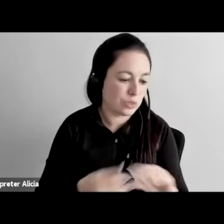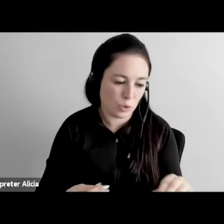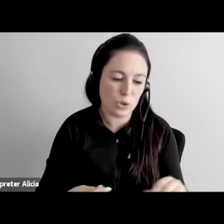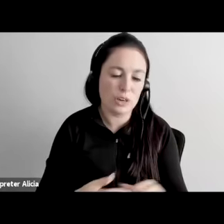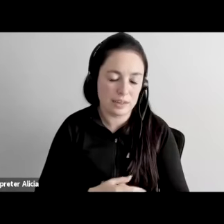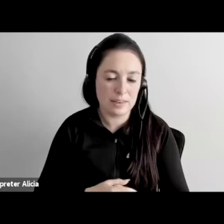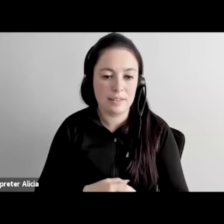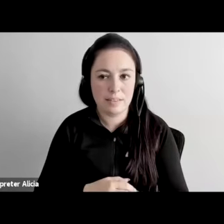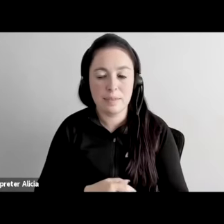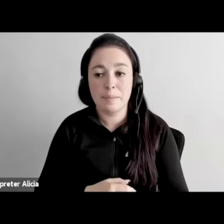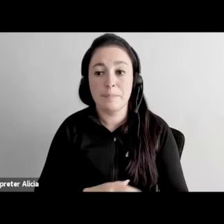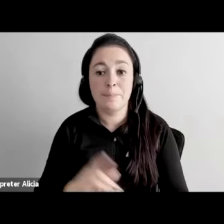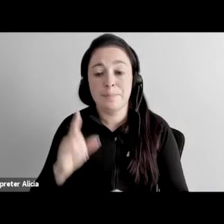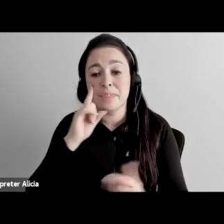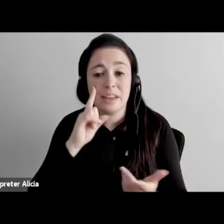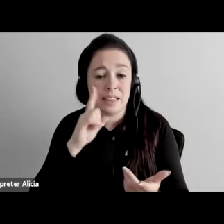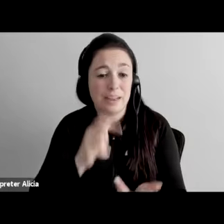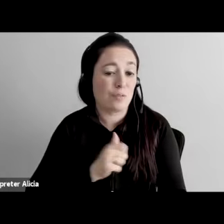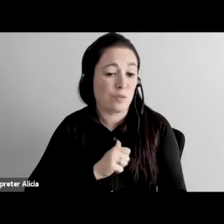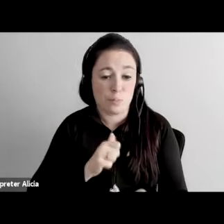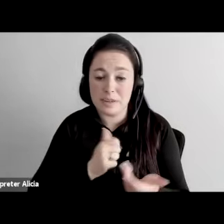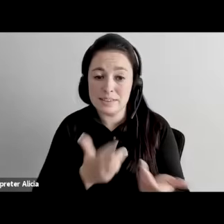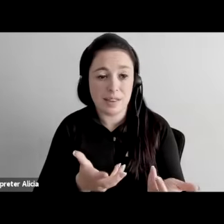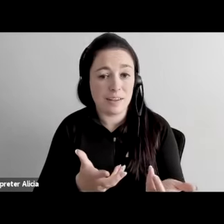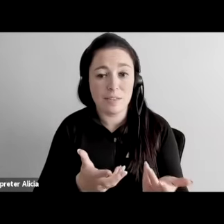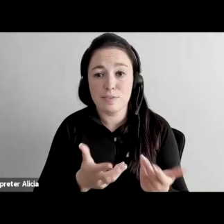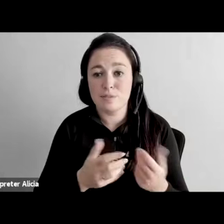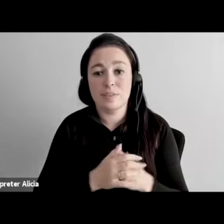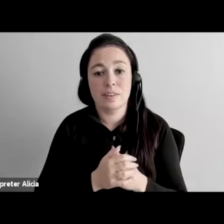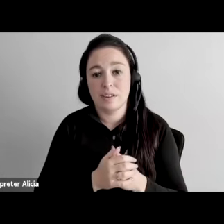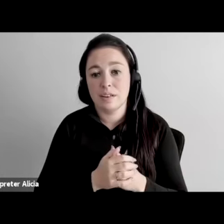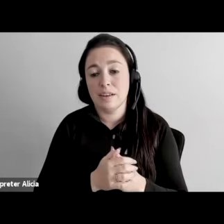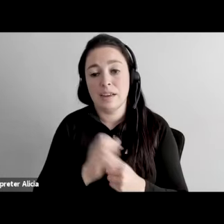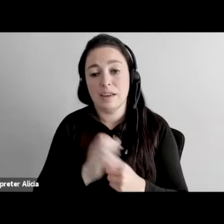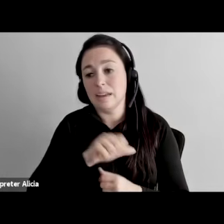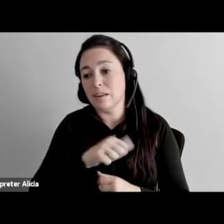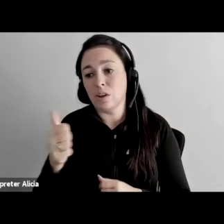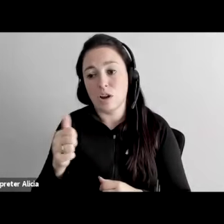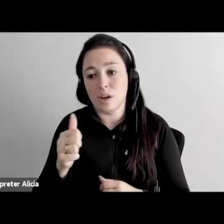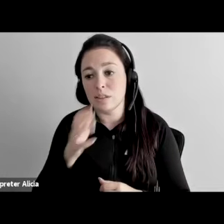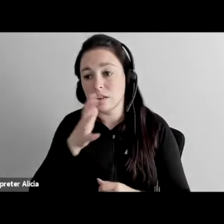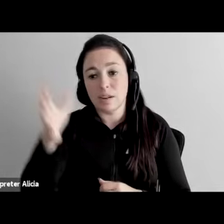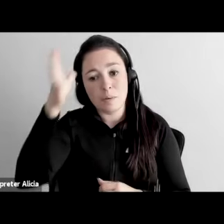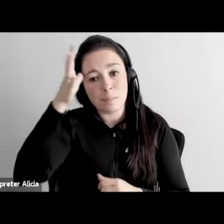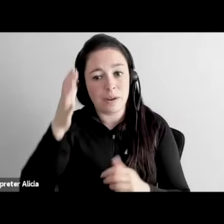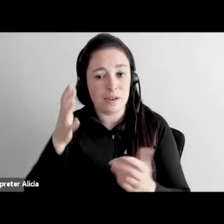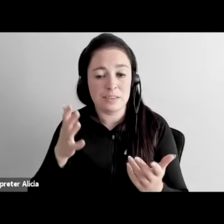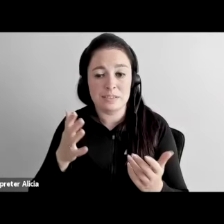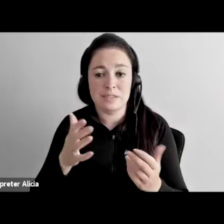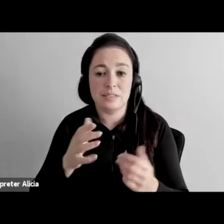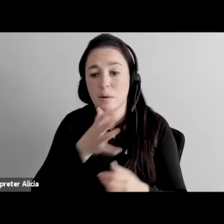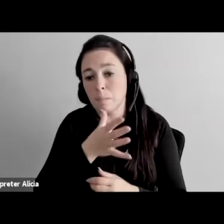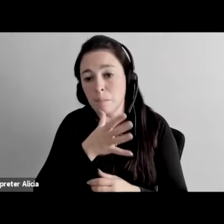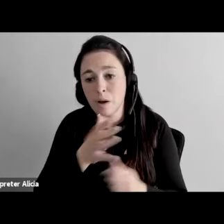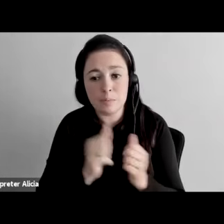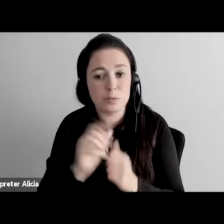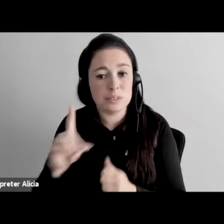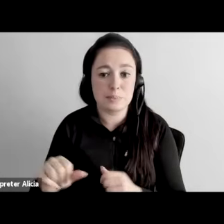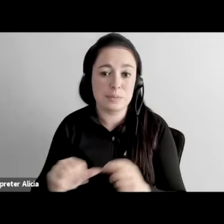I think for myself and if we have other disabled moms in the chat, your pictures bring back